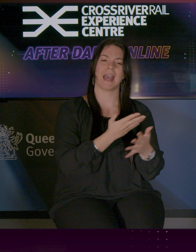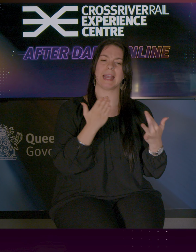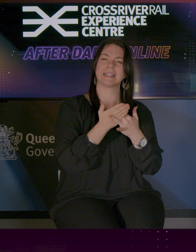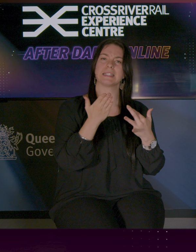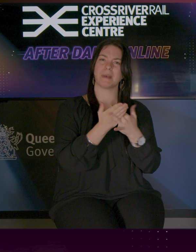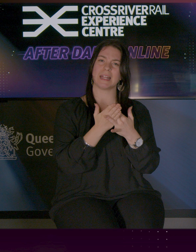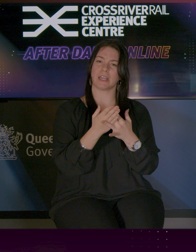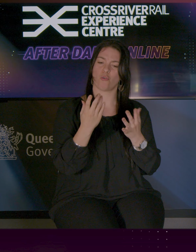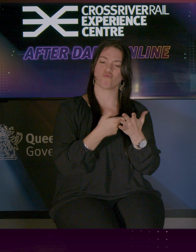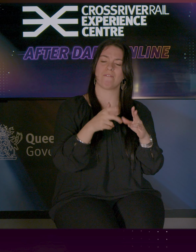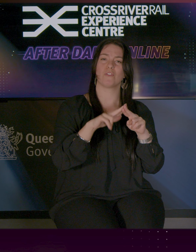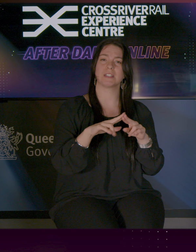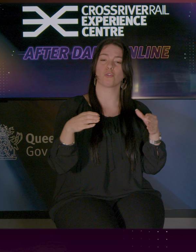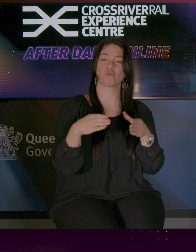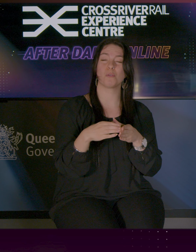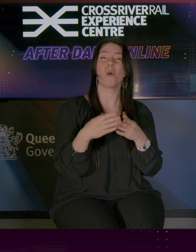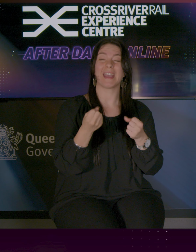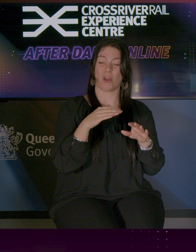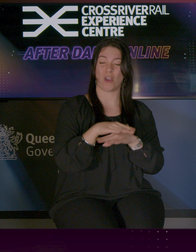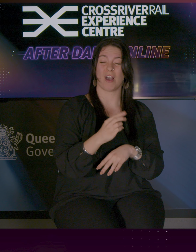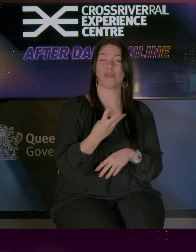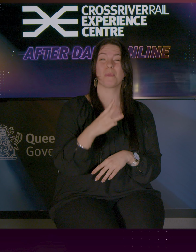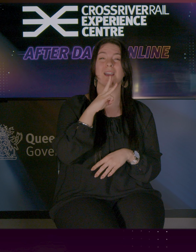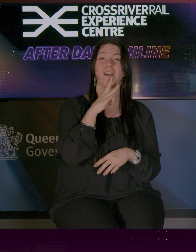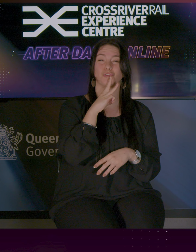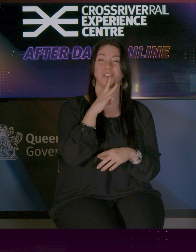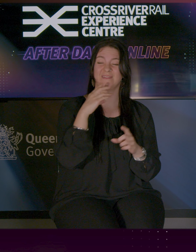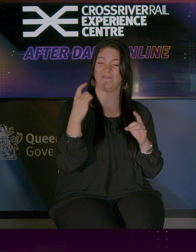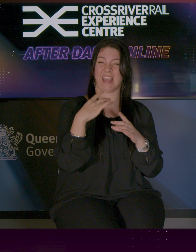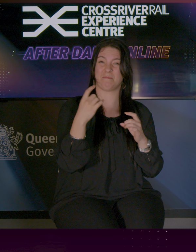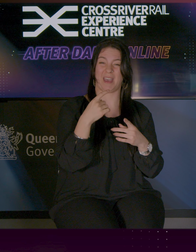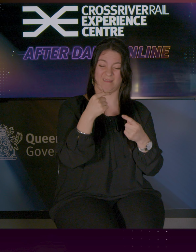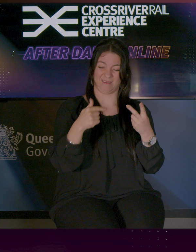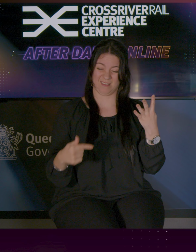pieces of feedback and it's important for us in terms of transparency across River Rail and our